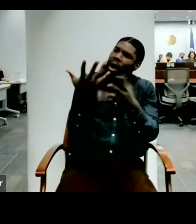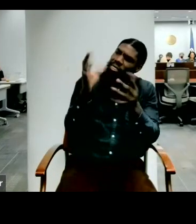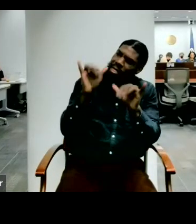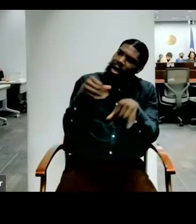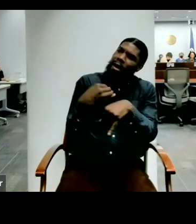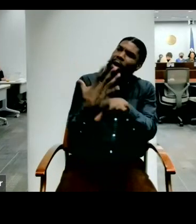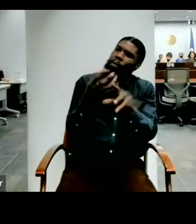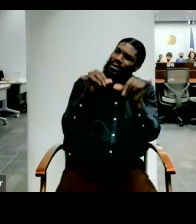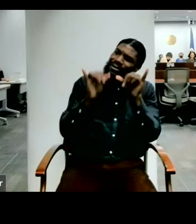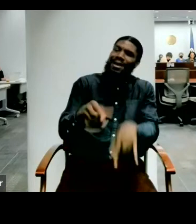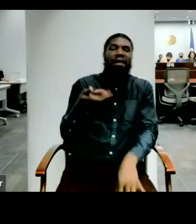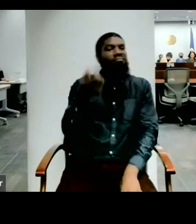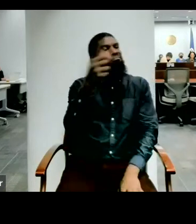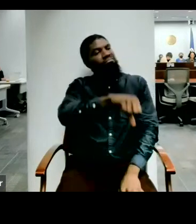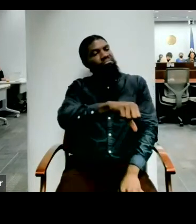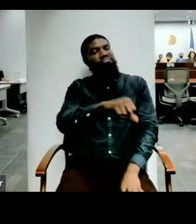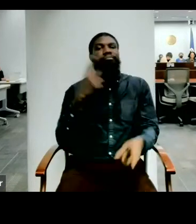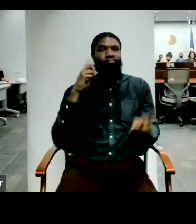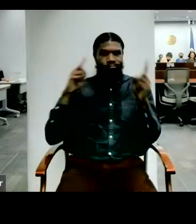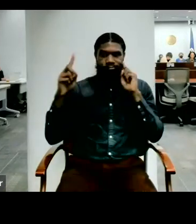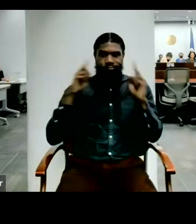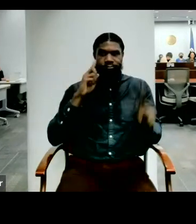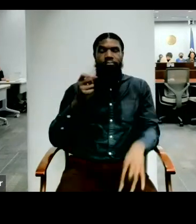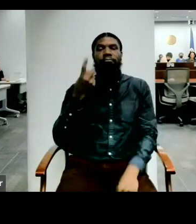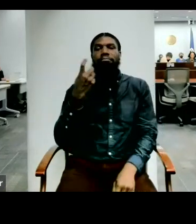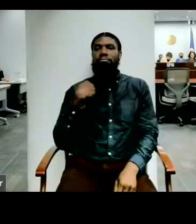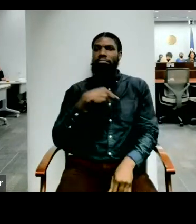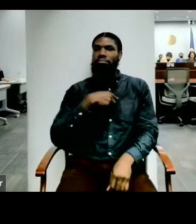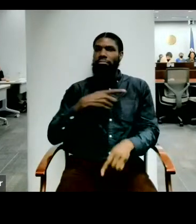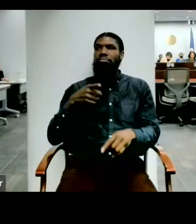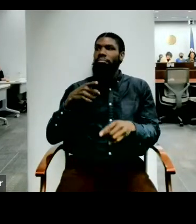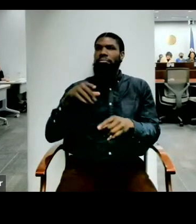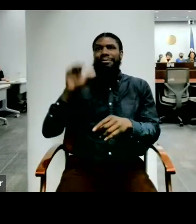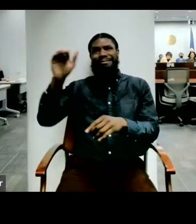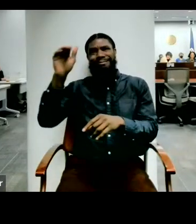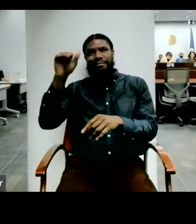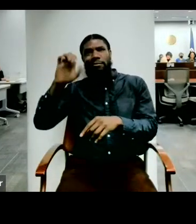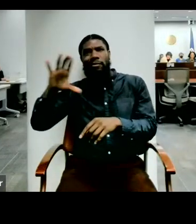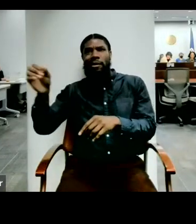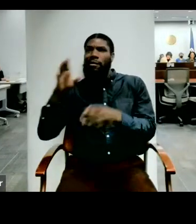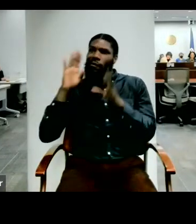It will be important for the EEOC to focus on cases where employers are denying continued